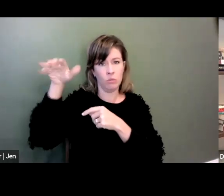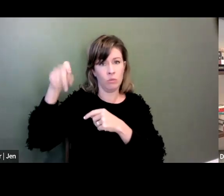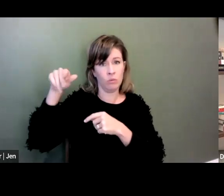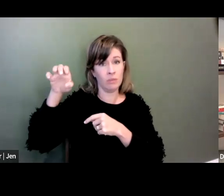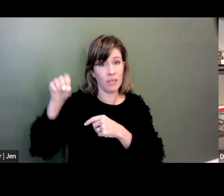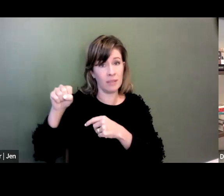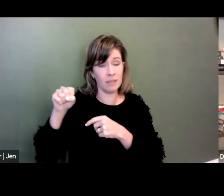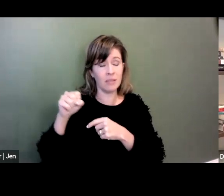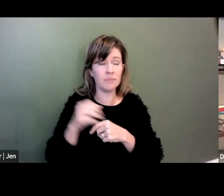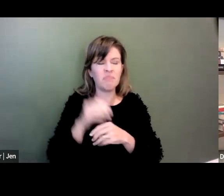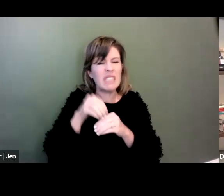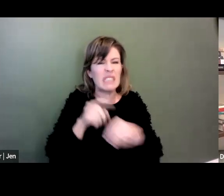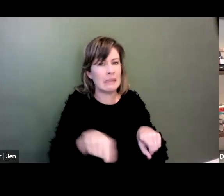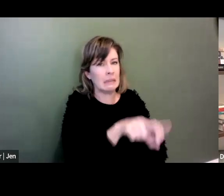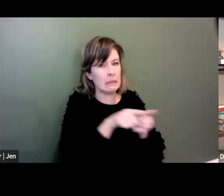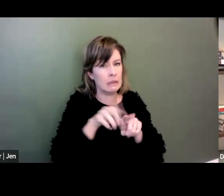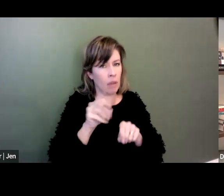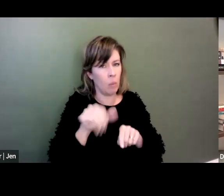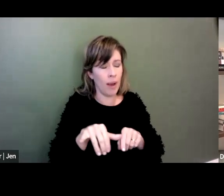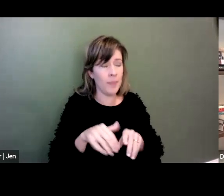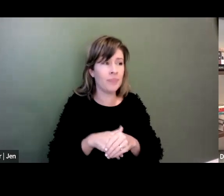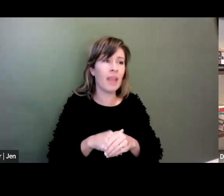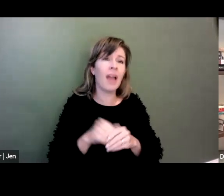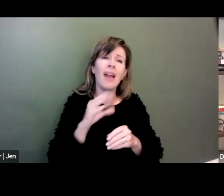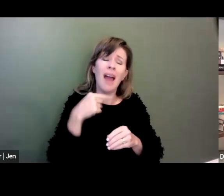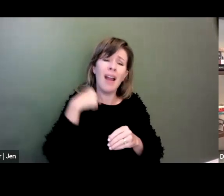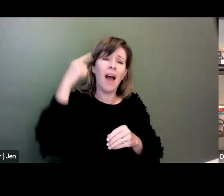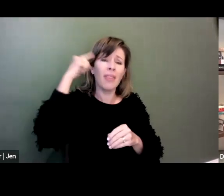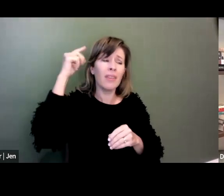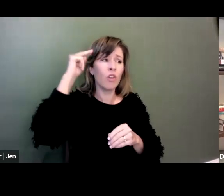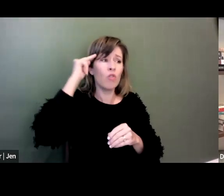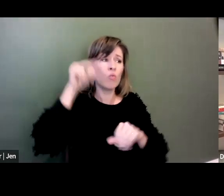in which, this is a hard way, I think neuroscience is slowly